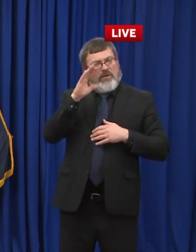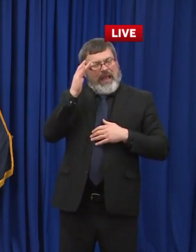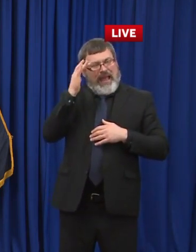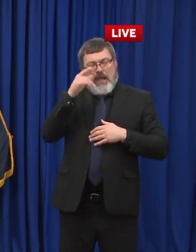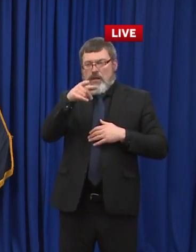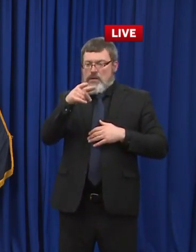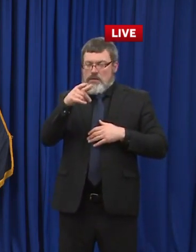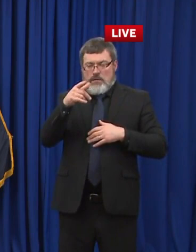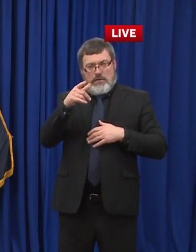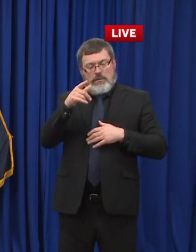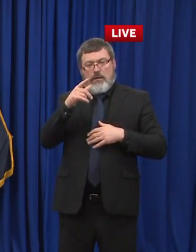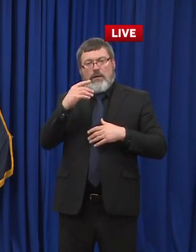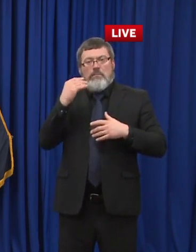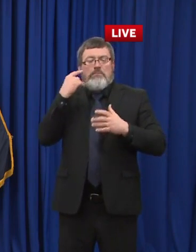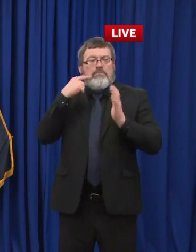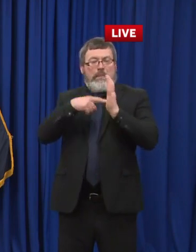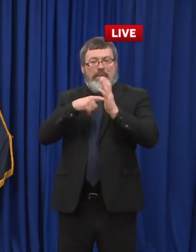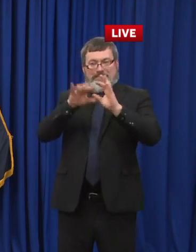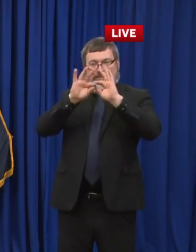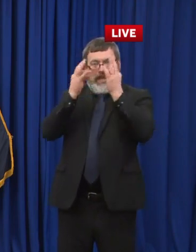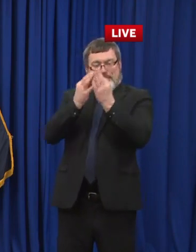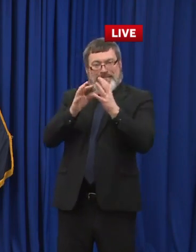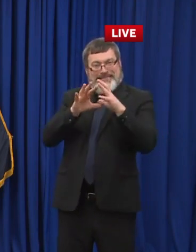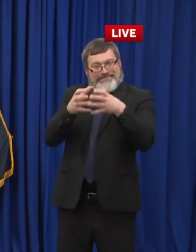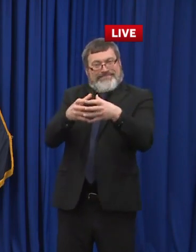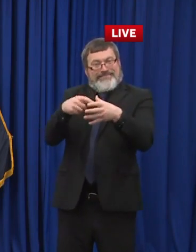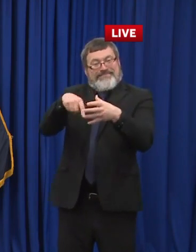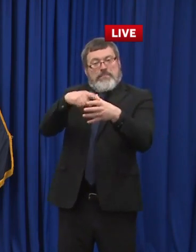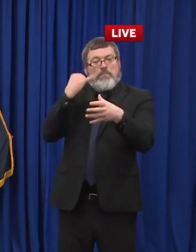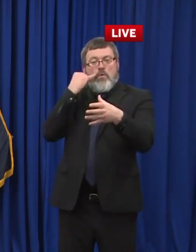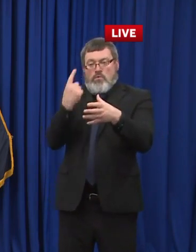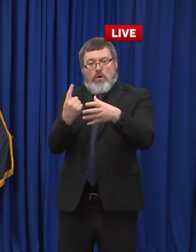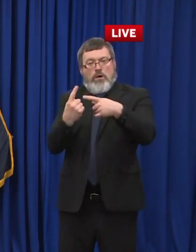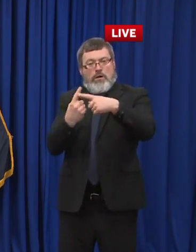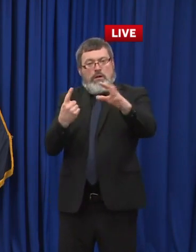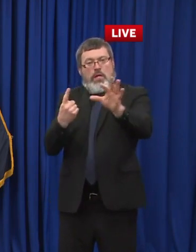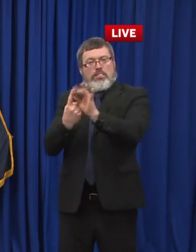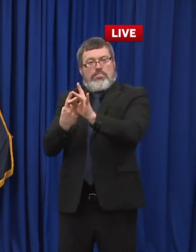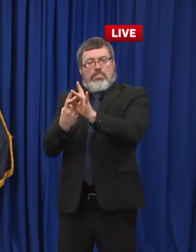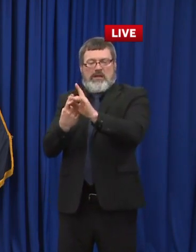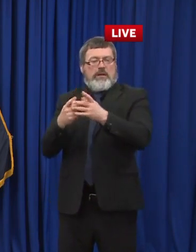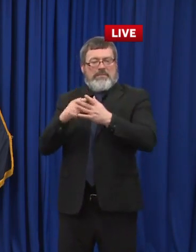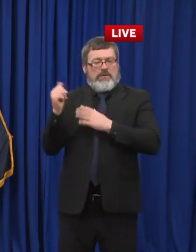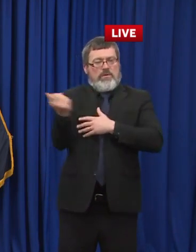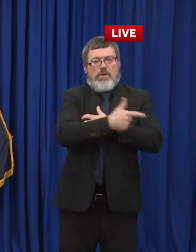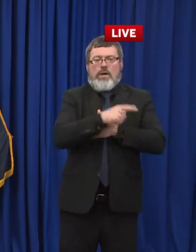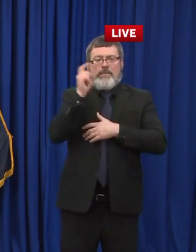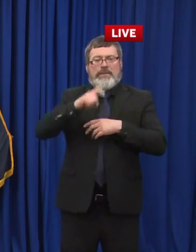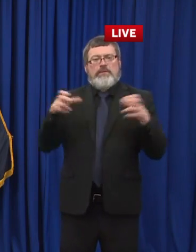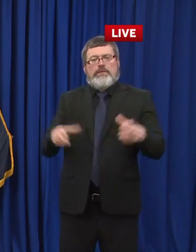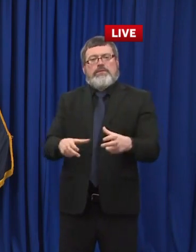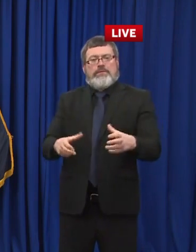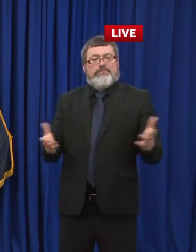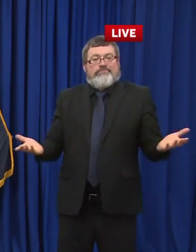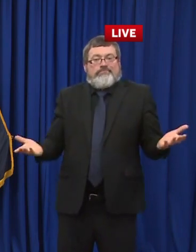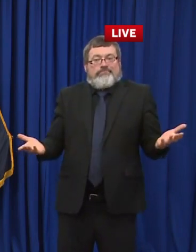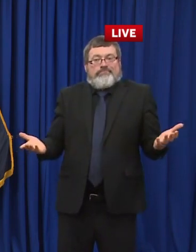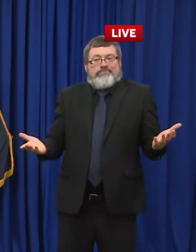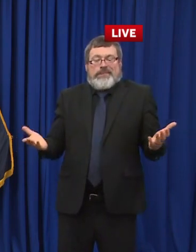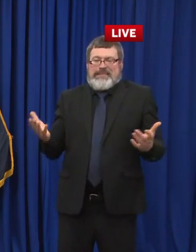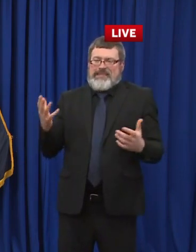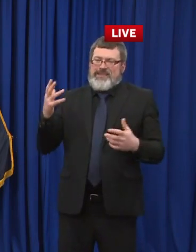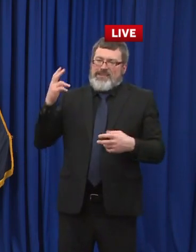THE DOMINO EFFECT BECOMES CHALLENGING IN TERMS OF RETURNING TO WORK AND SCHOOL.